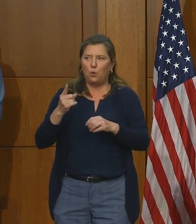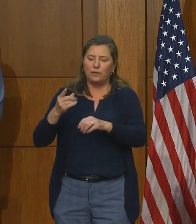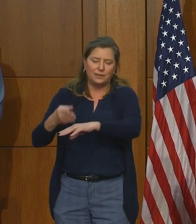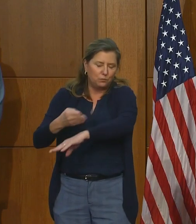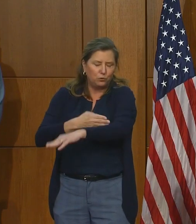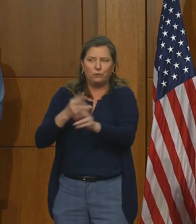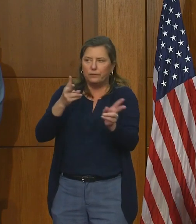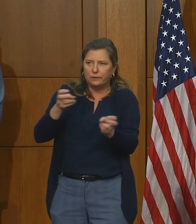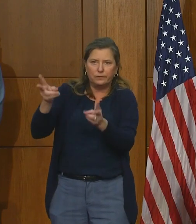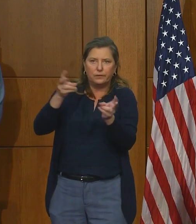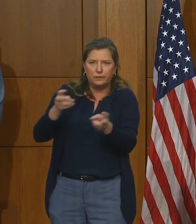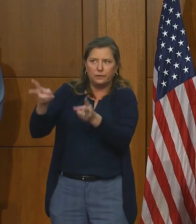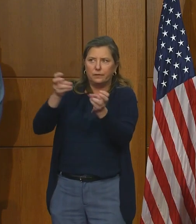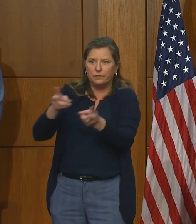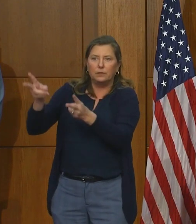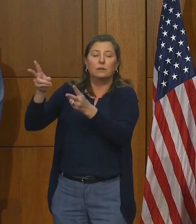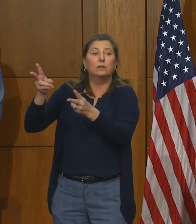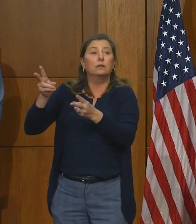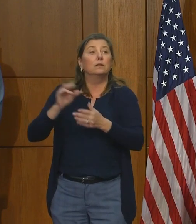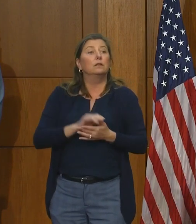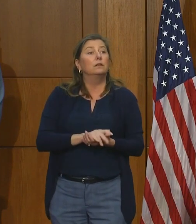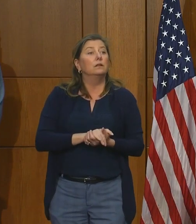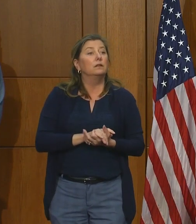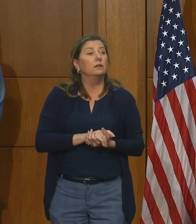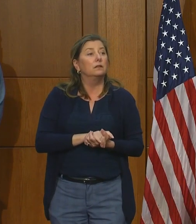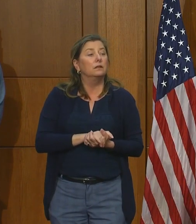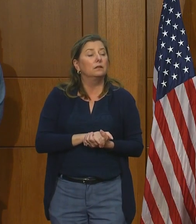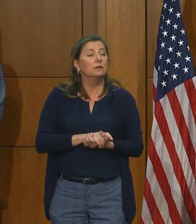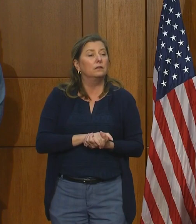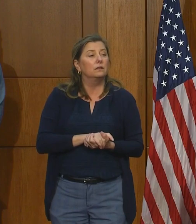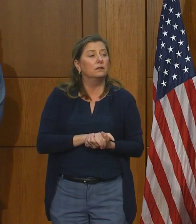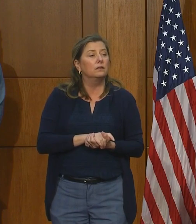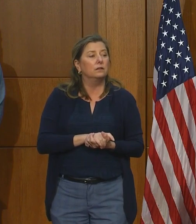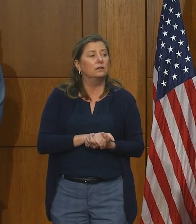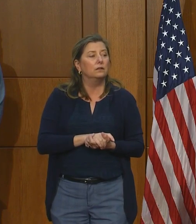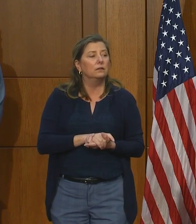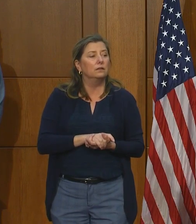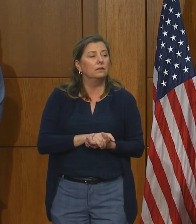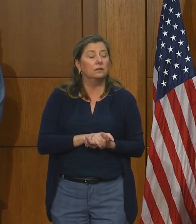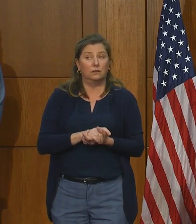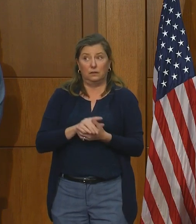WEBSITE THAT'S BEING. CONSTANTLY IMPROVED AND UPDATED